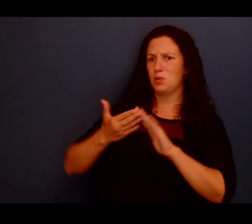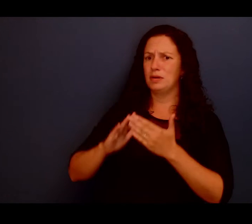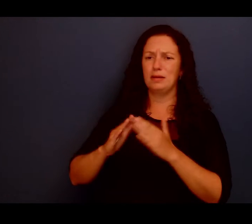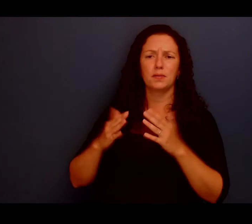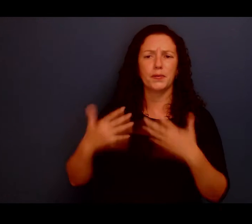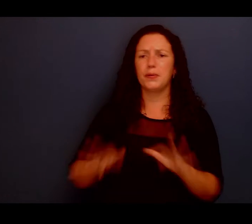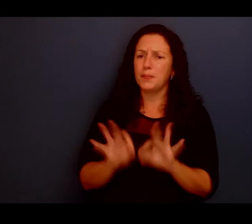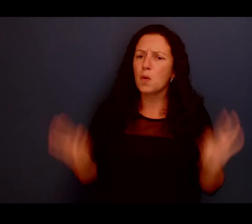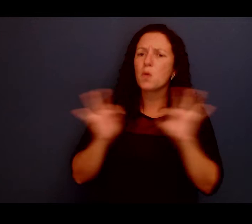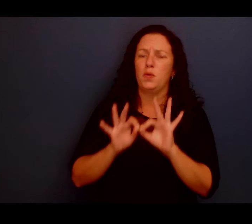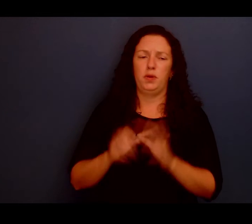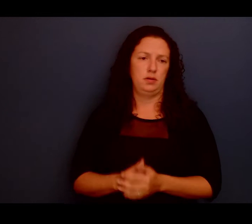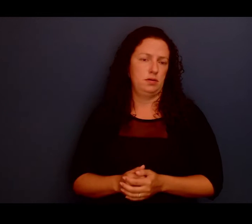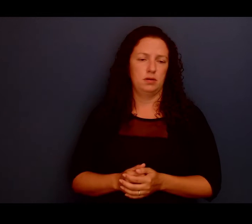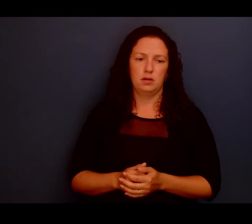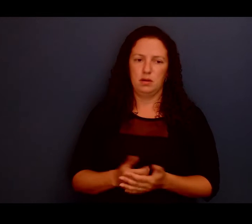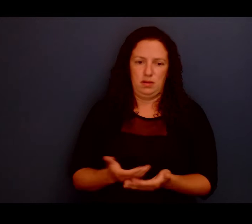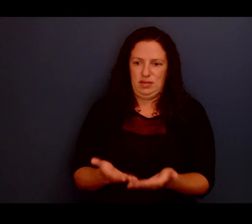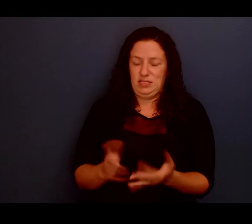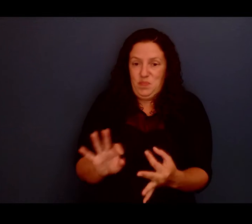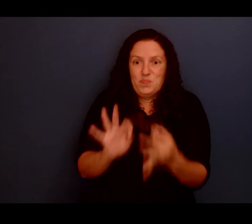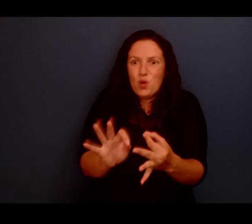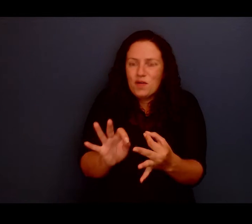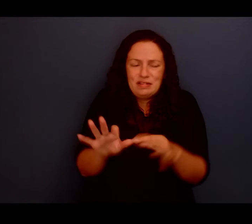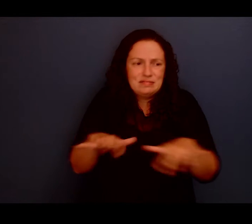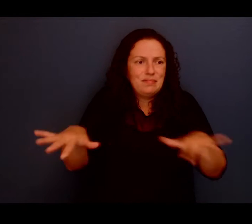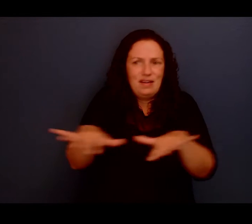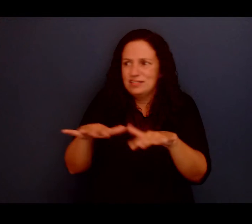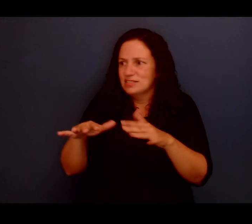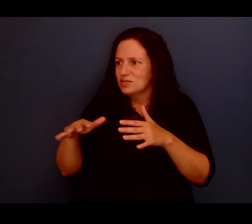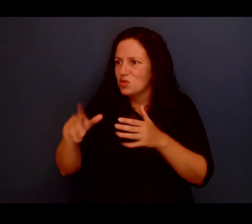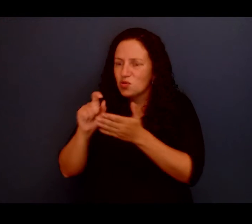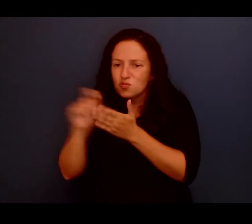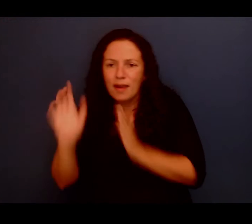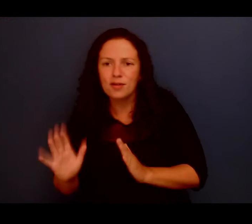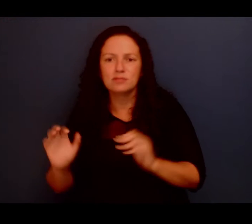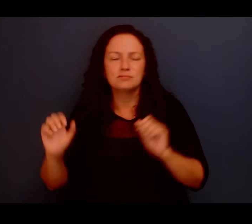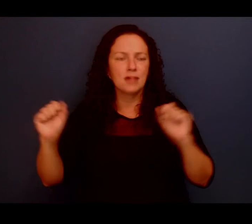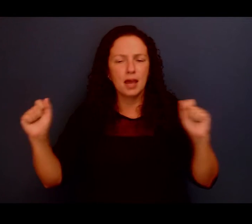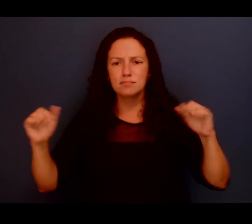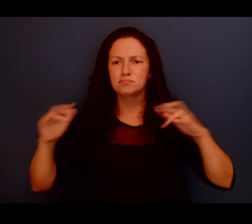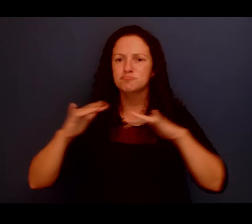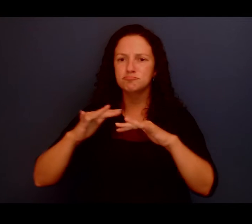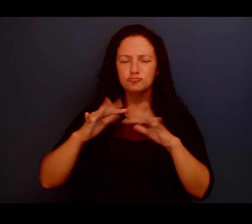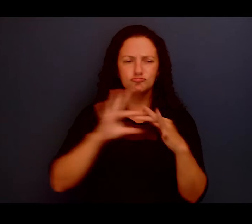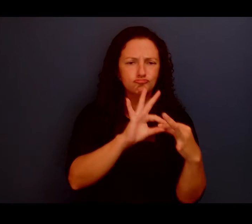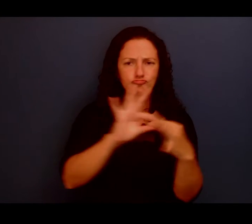And so for me, this sounds like exactly the place that writers need to find each other.